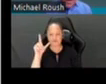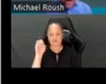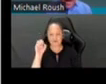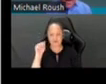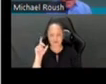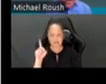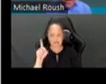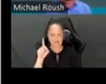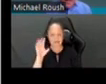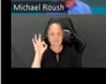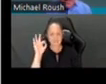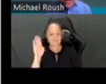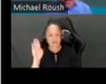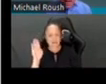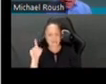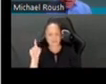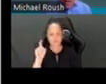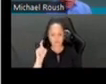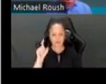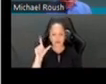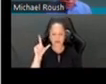on Facebook, X, LinkedIn, and YouTube.